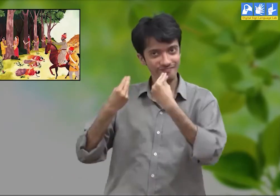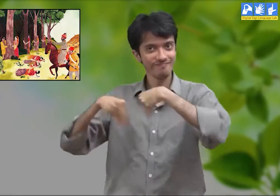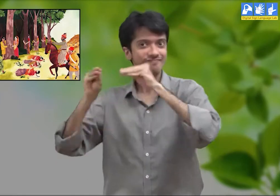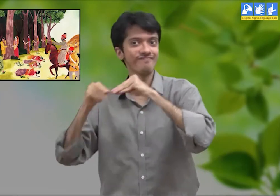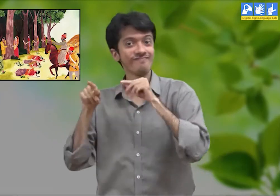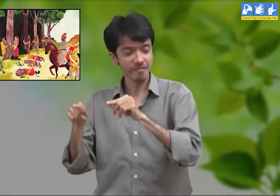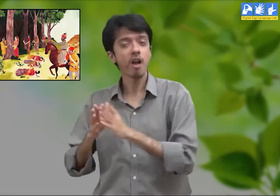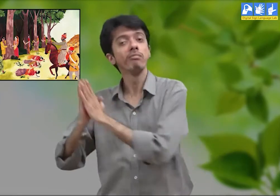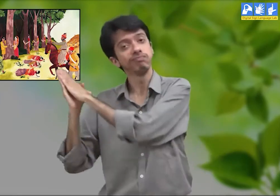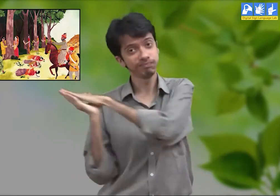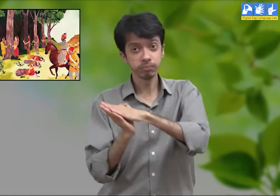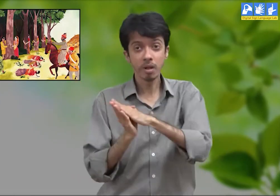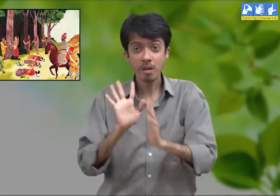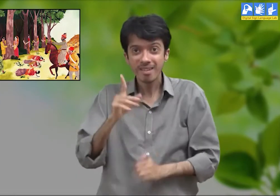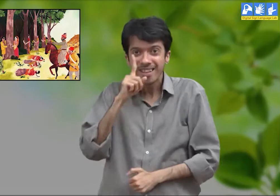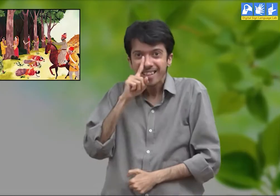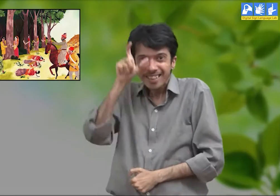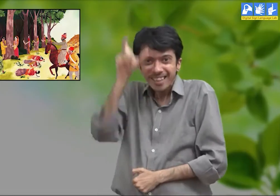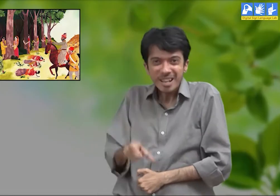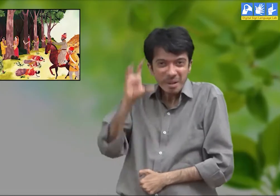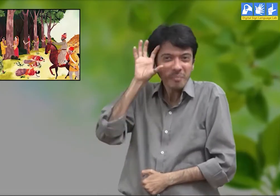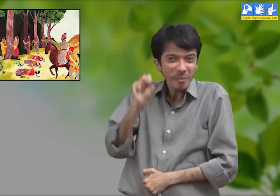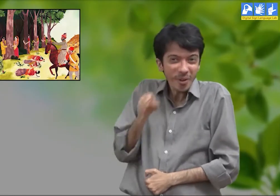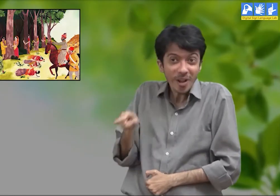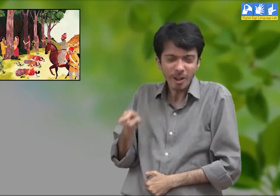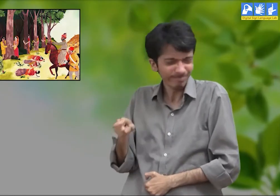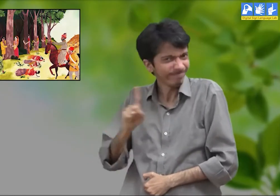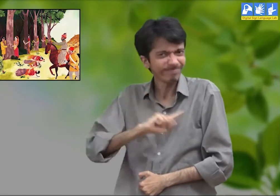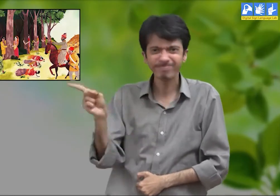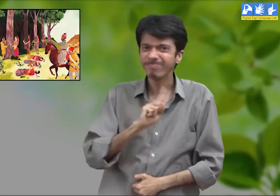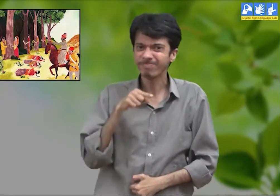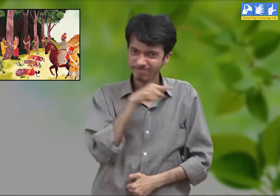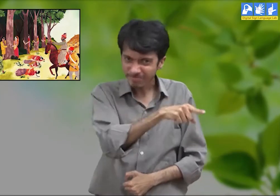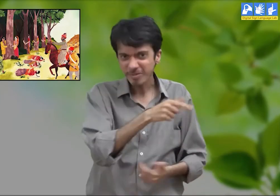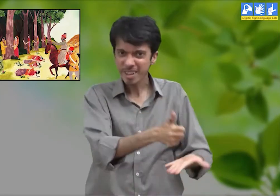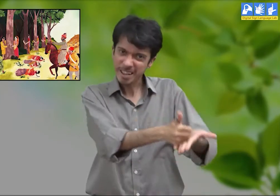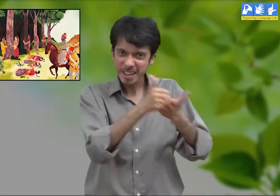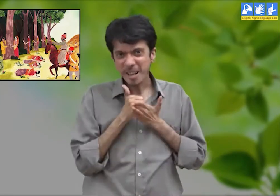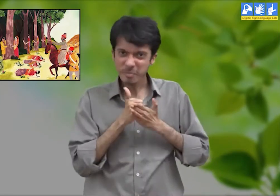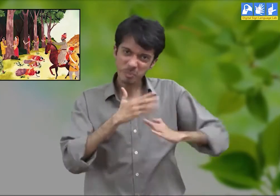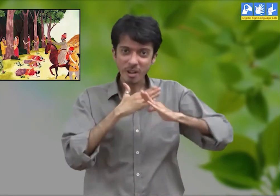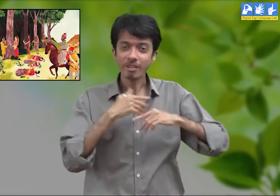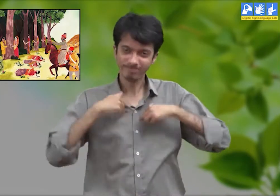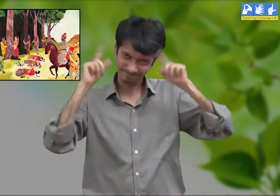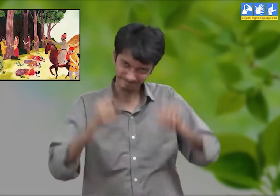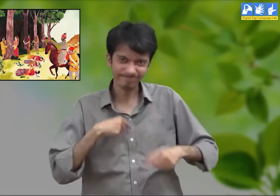He sent his soldiers to cut the trees in that village. Amrita Devi protested against it.